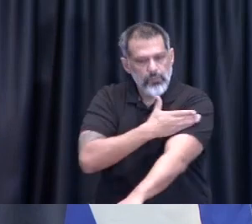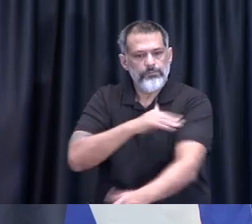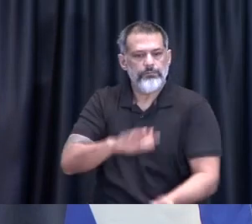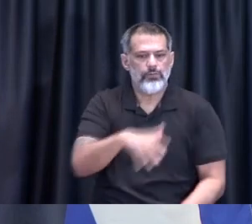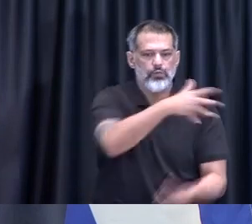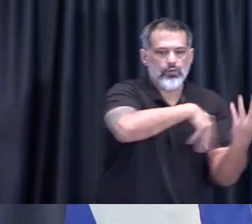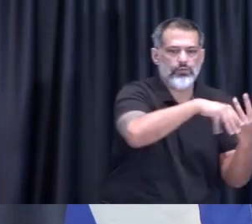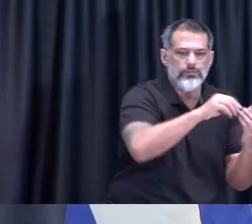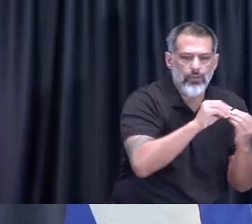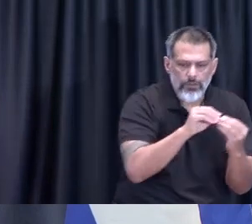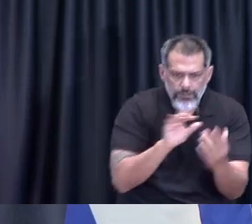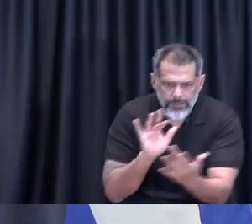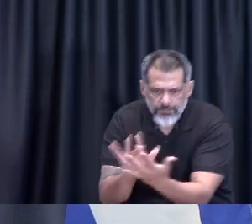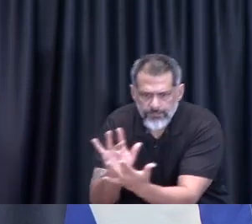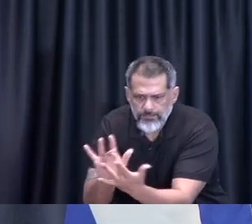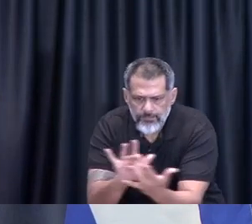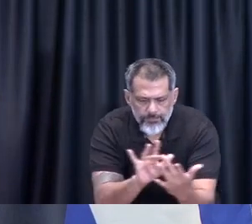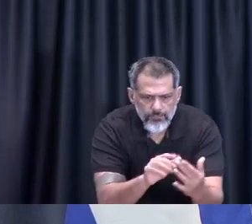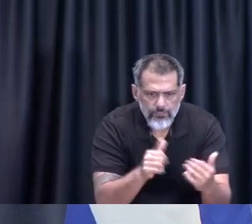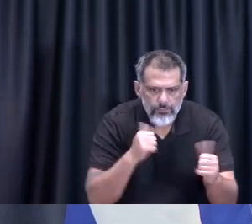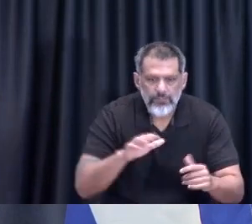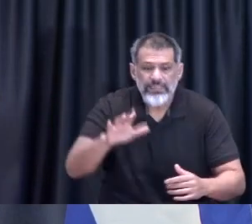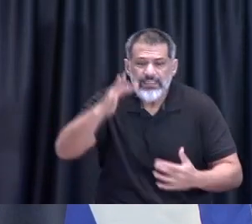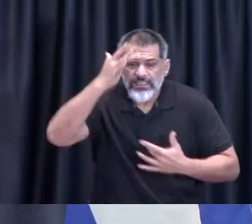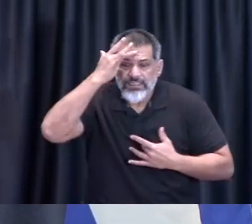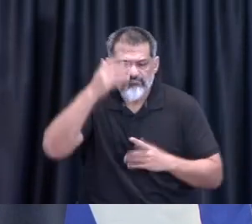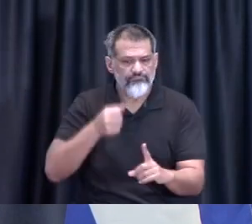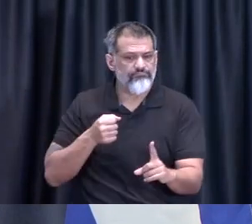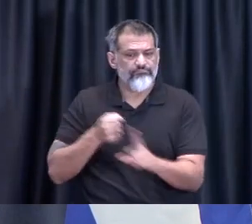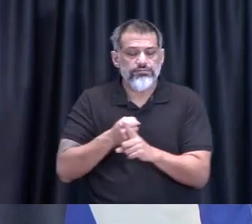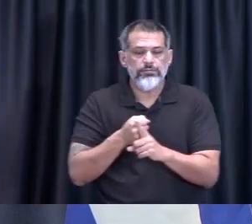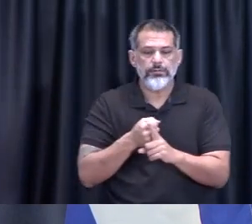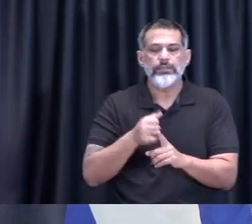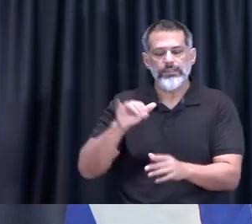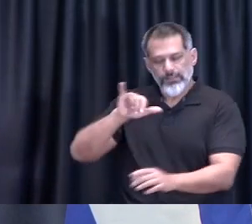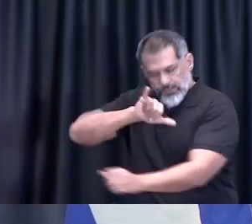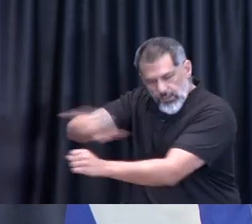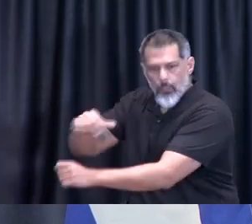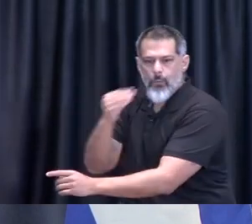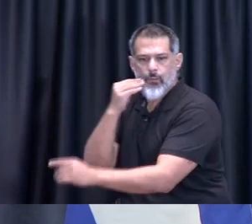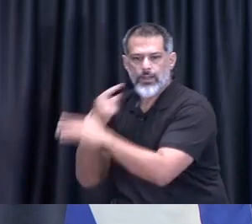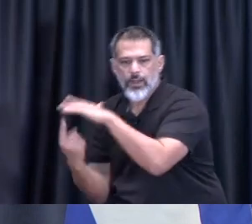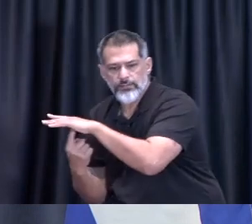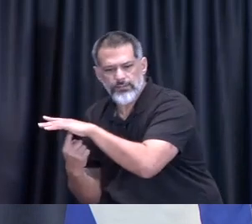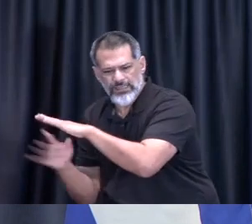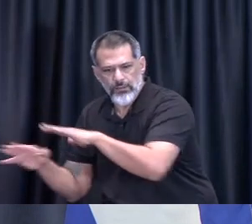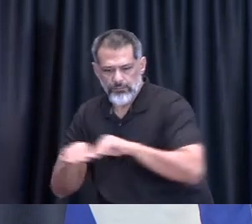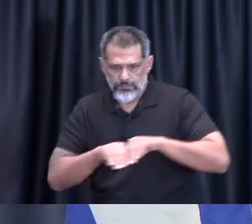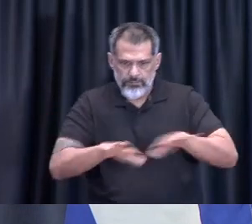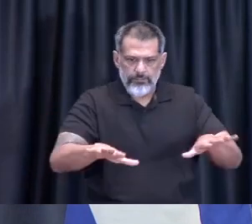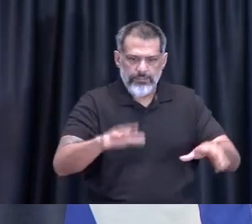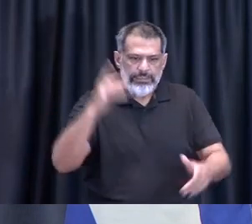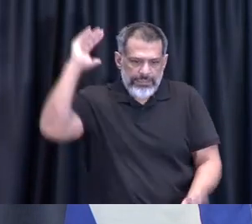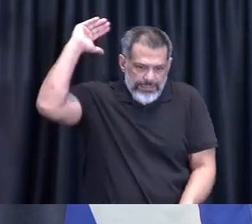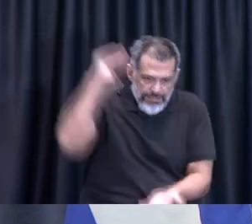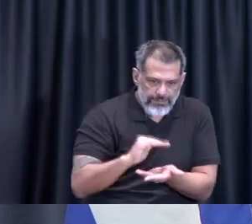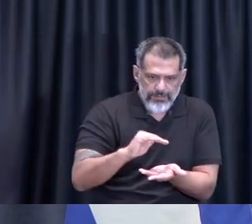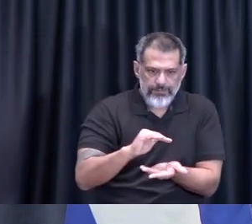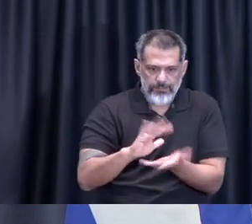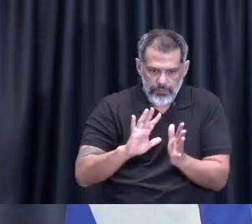home when we're sick all help to reduce the transmission of COVID-19.